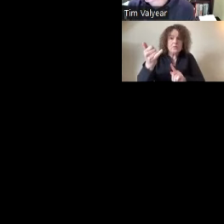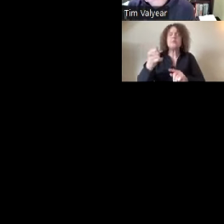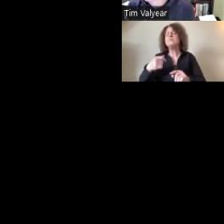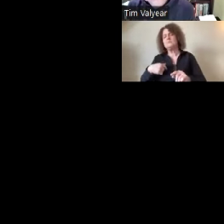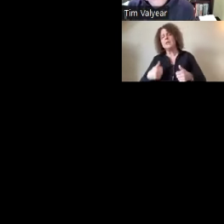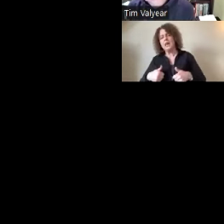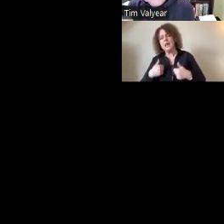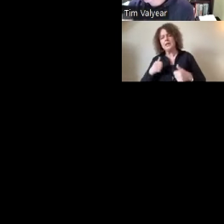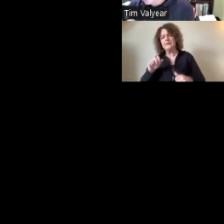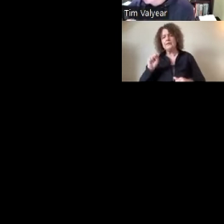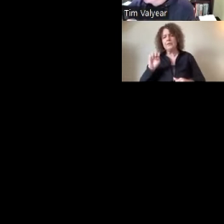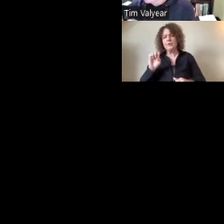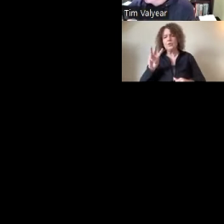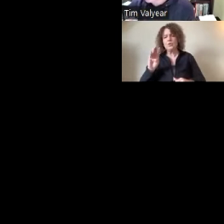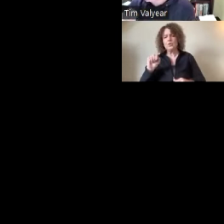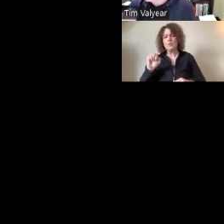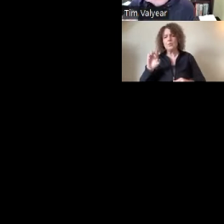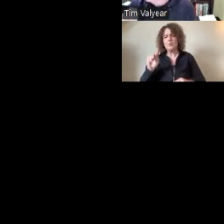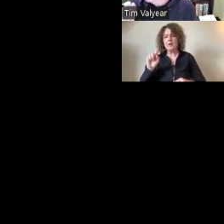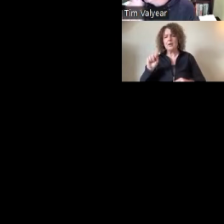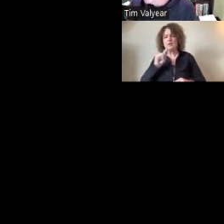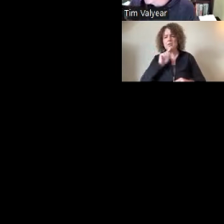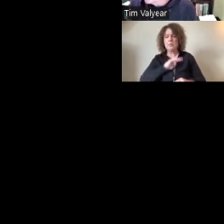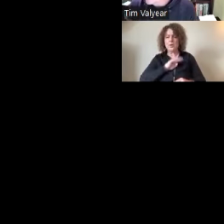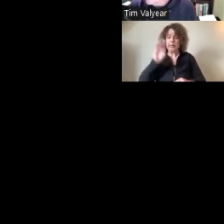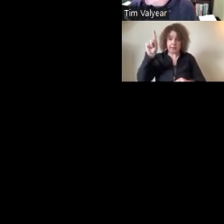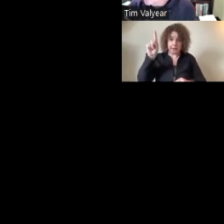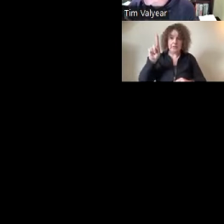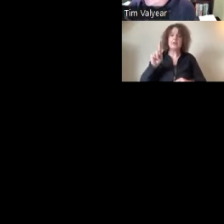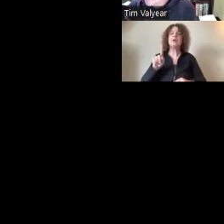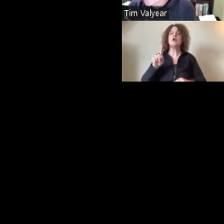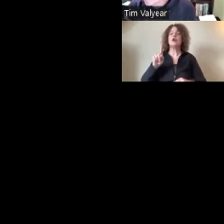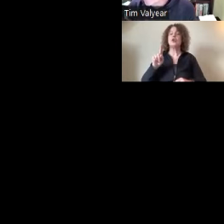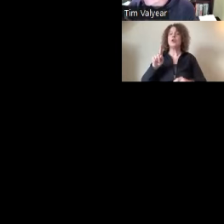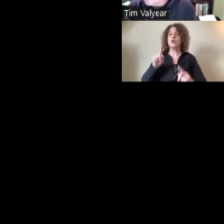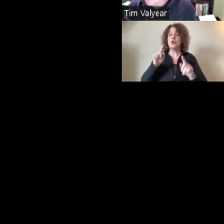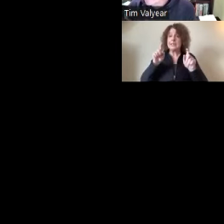colleague, and she said it was ten minutes from her phone